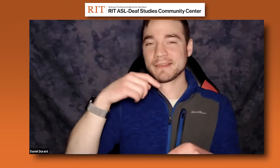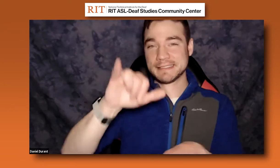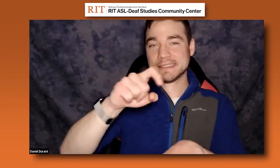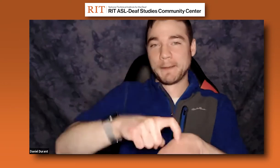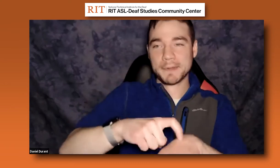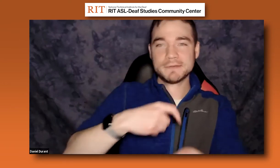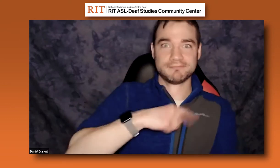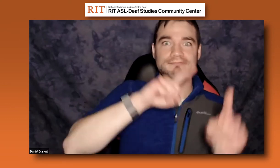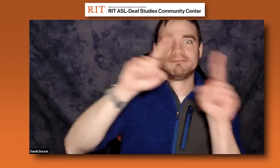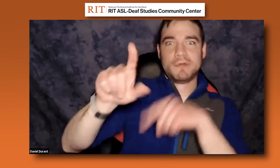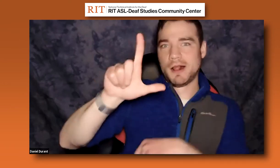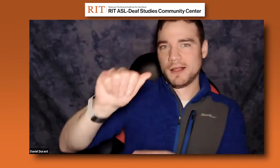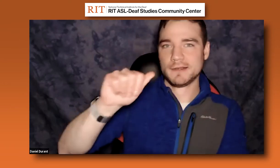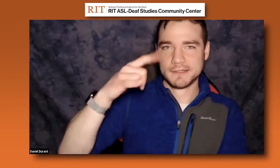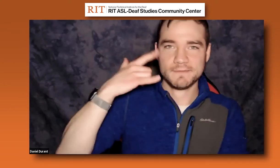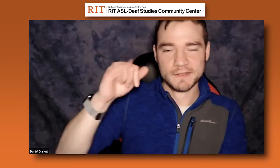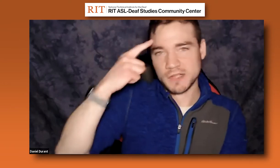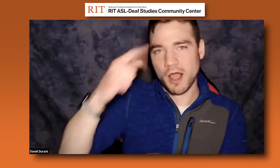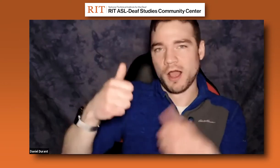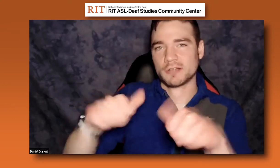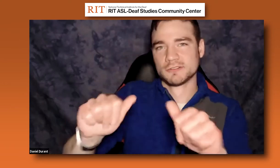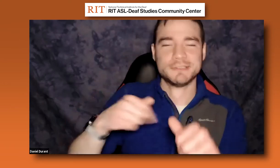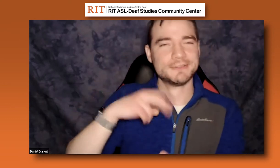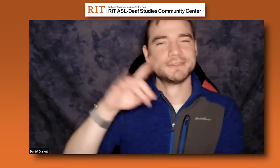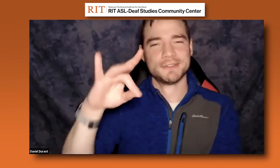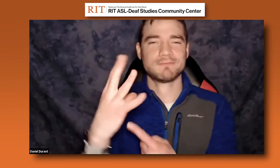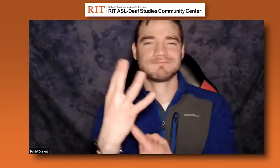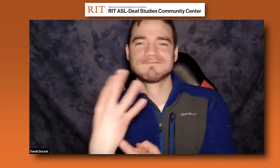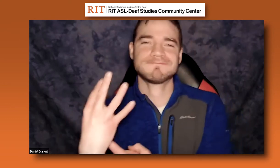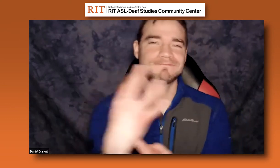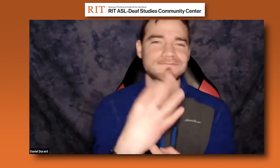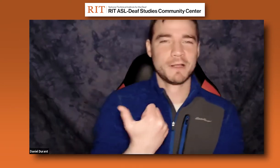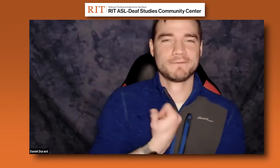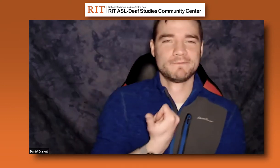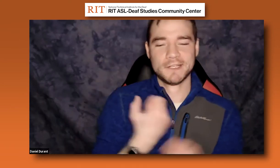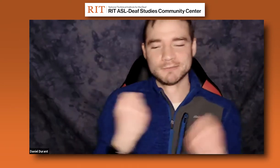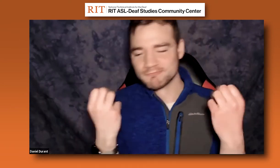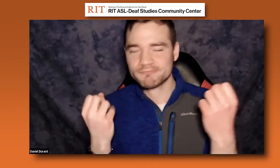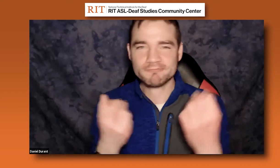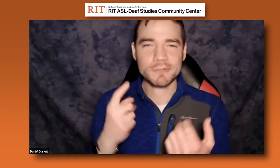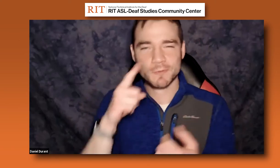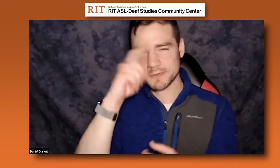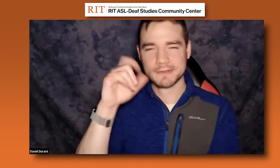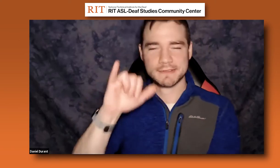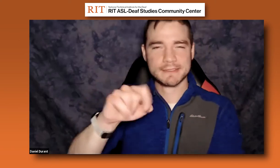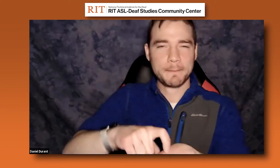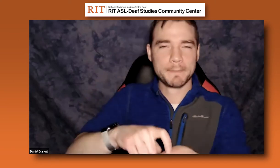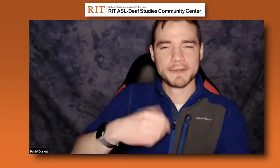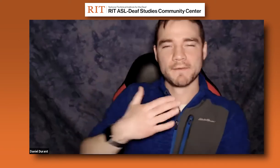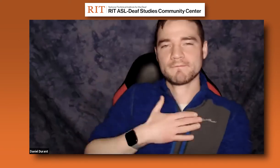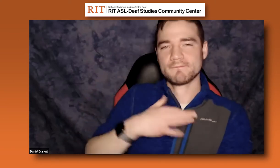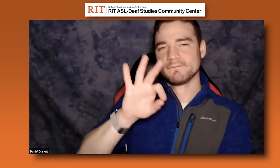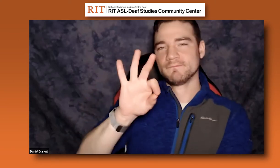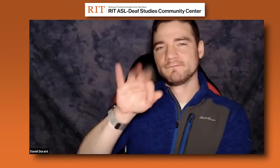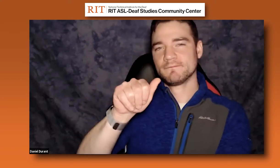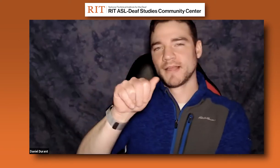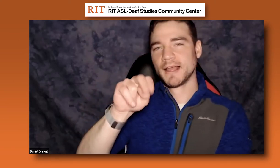At that time, going to Los Angeles, California, I had videotaped myself some signing.